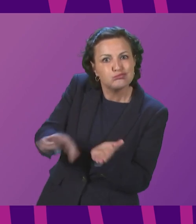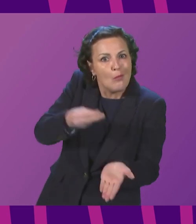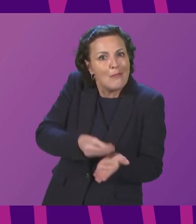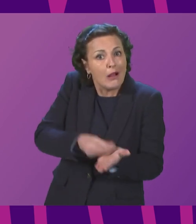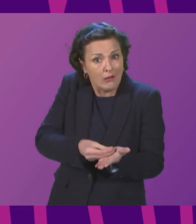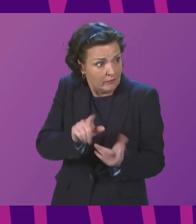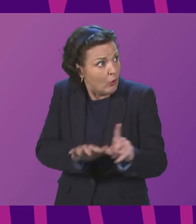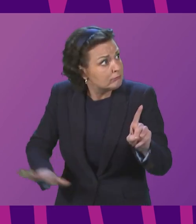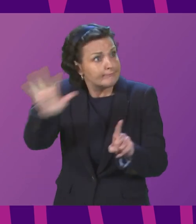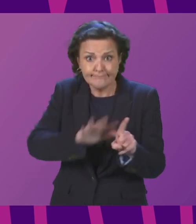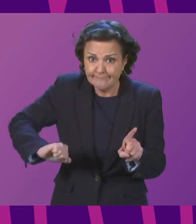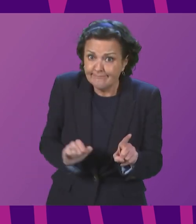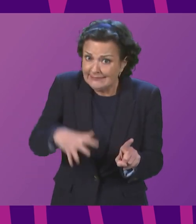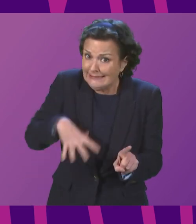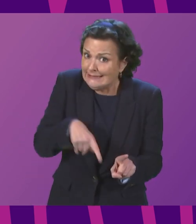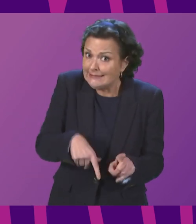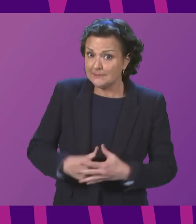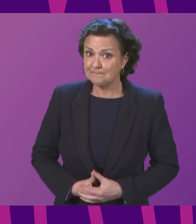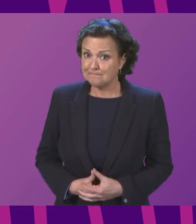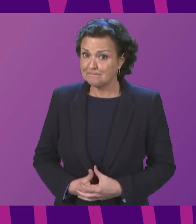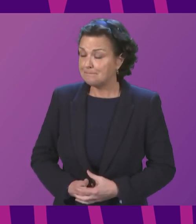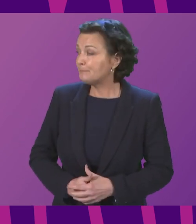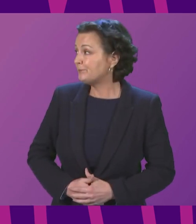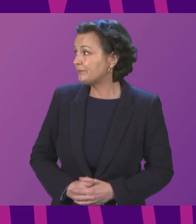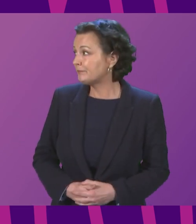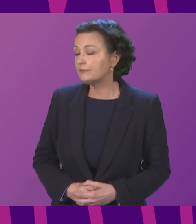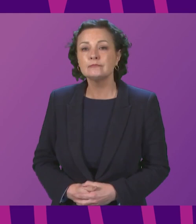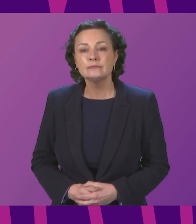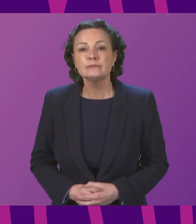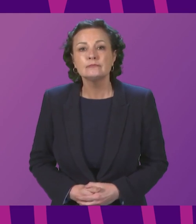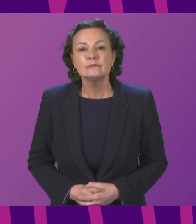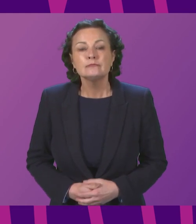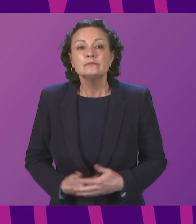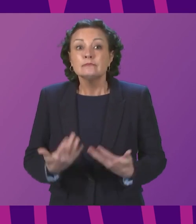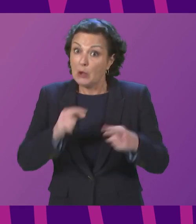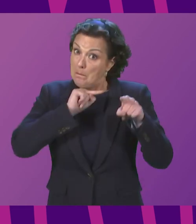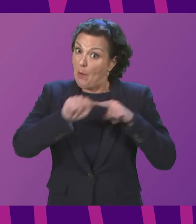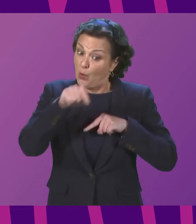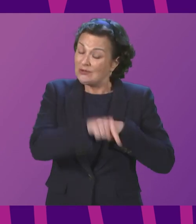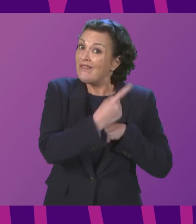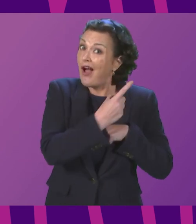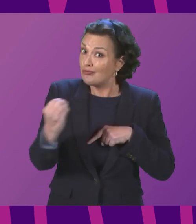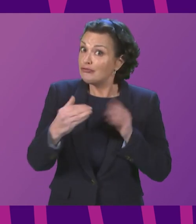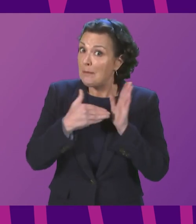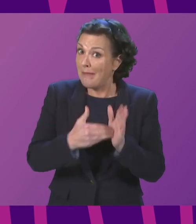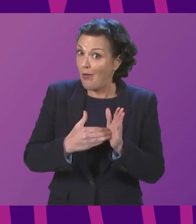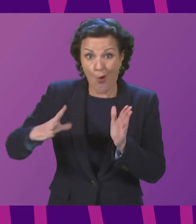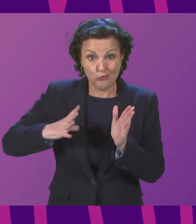The majority of the money has been allocated and work is under way to get it into bank